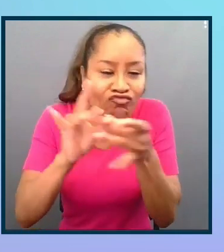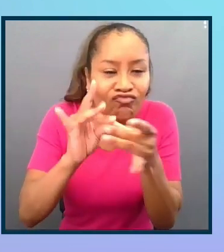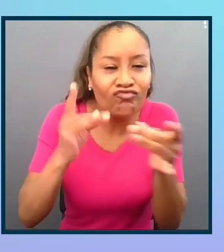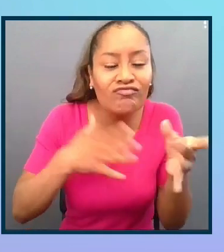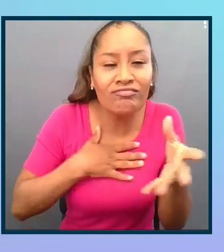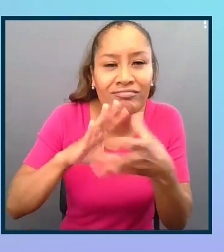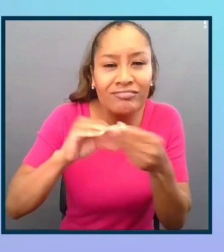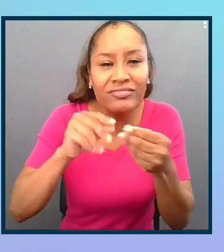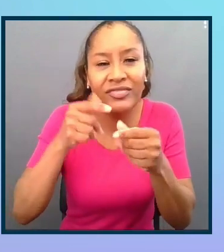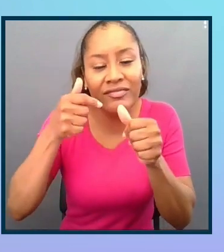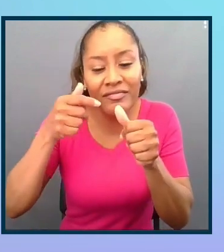So, let me know.